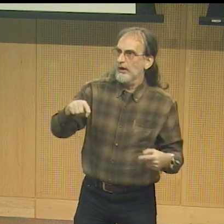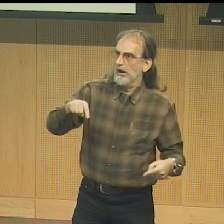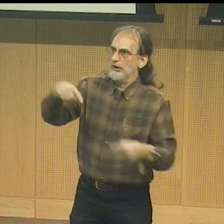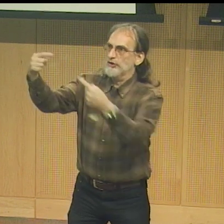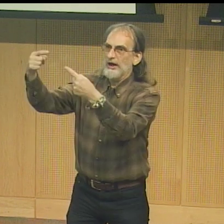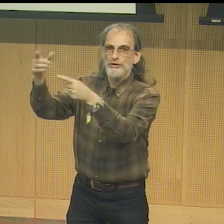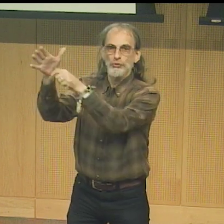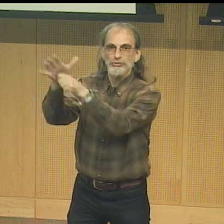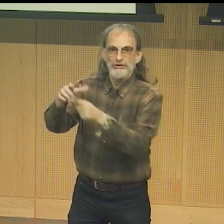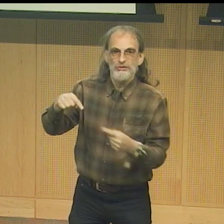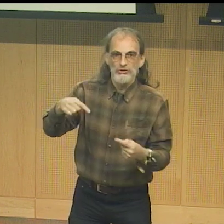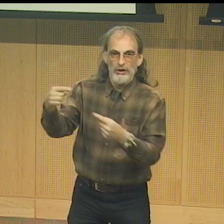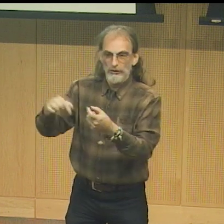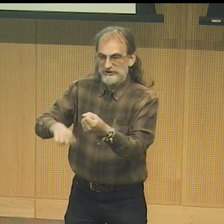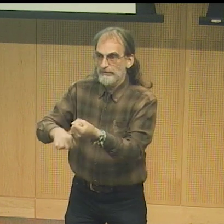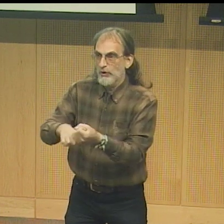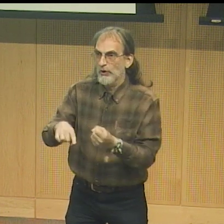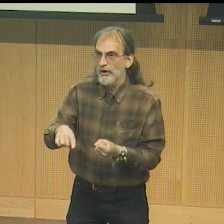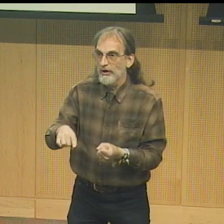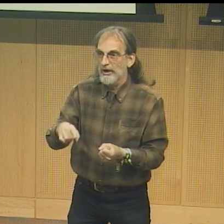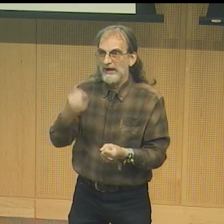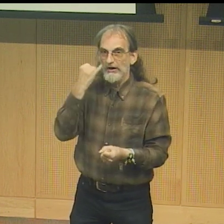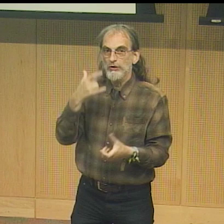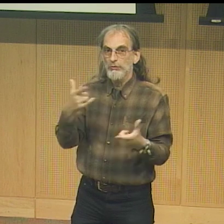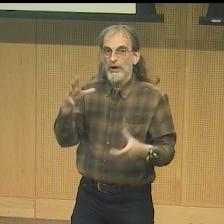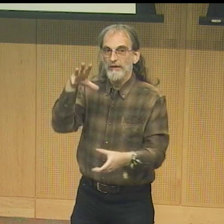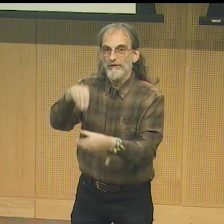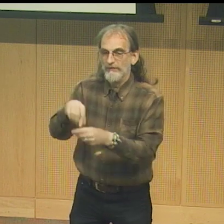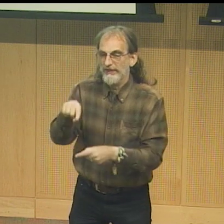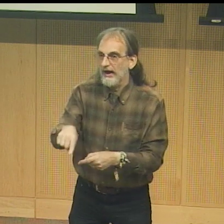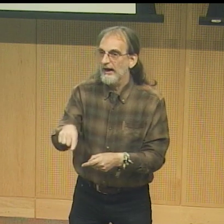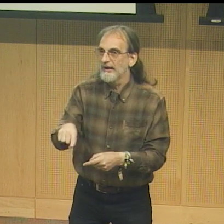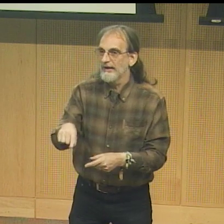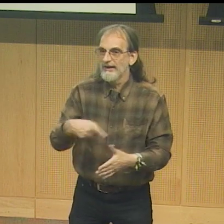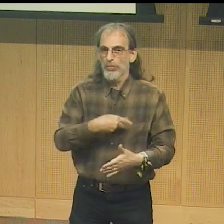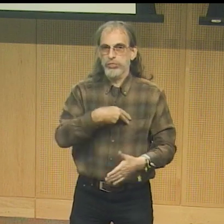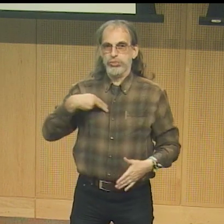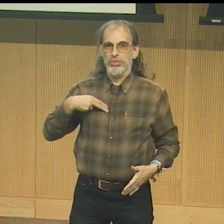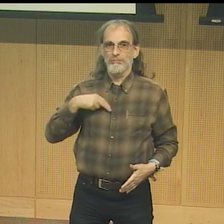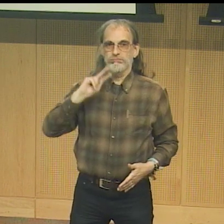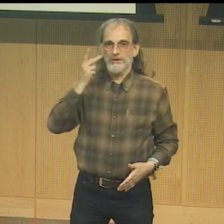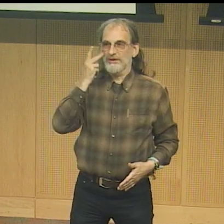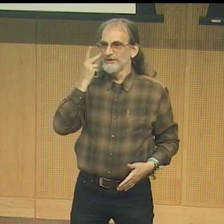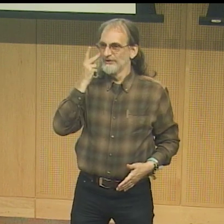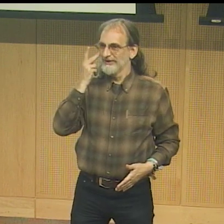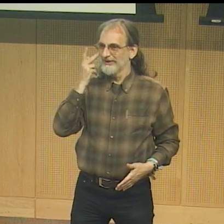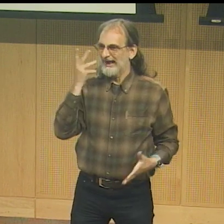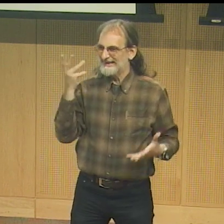to support, challenge oppression, and work through a large system. But if you focus your energies too much on that, then you